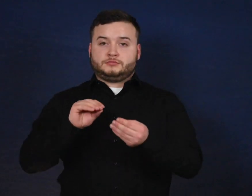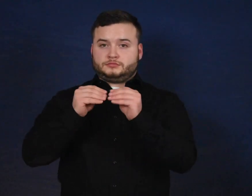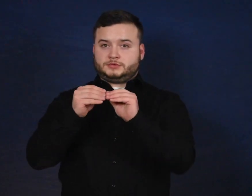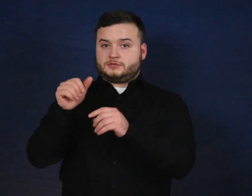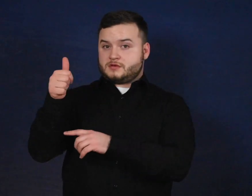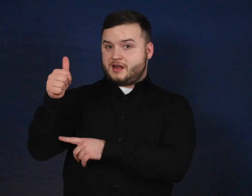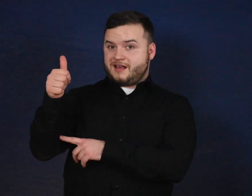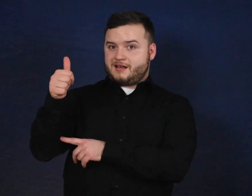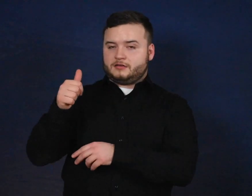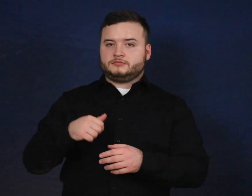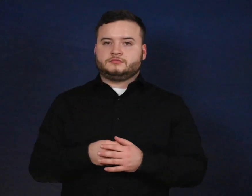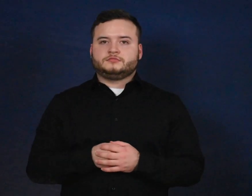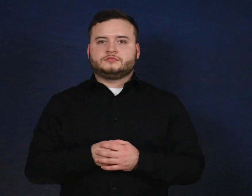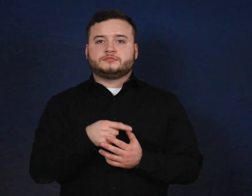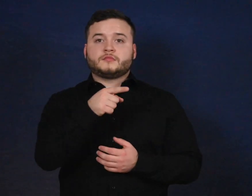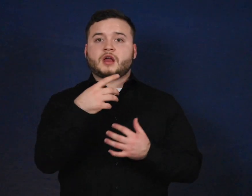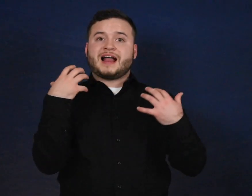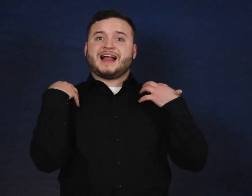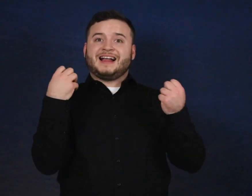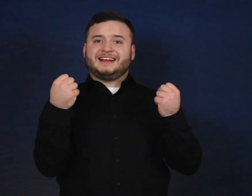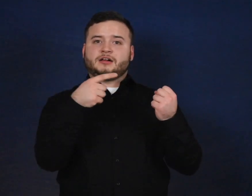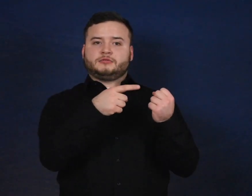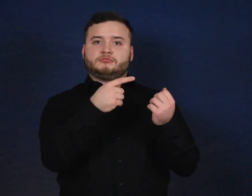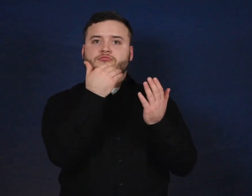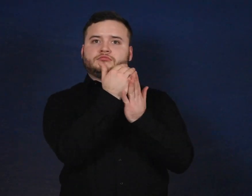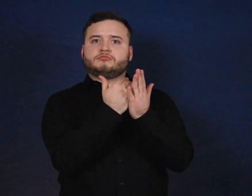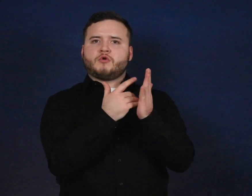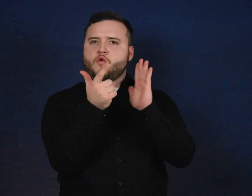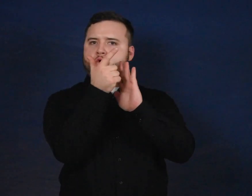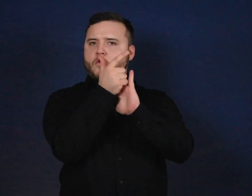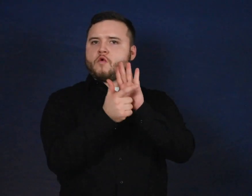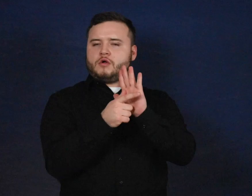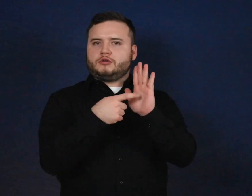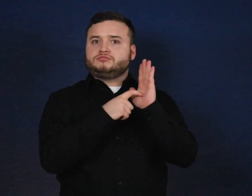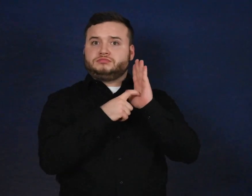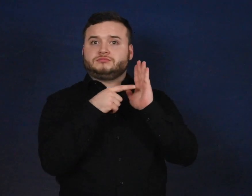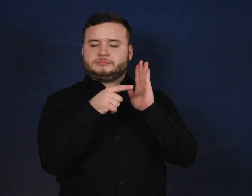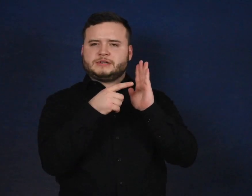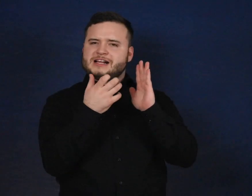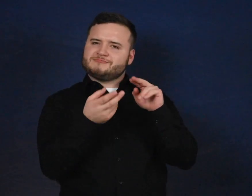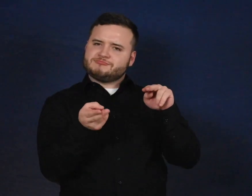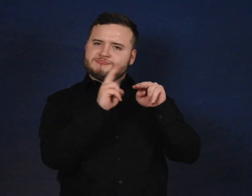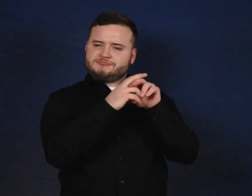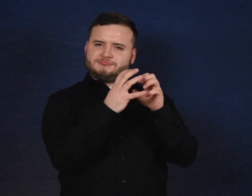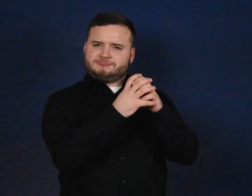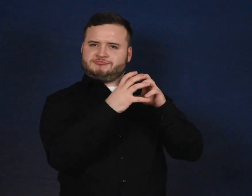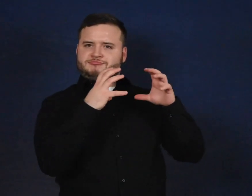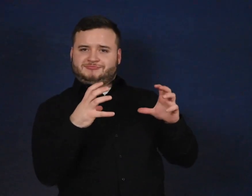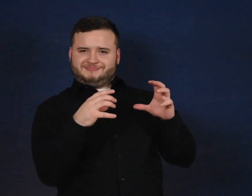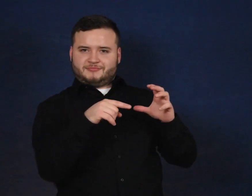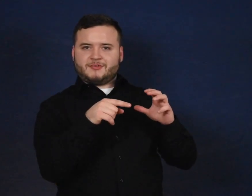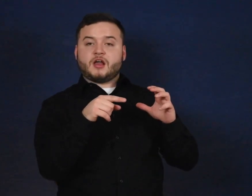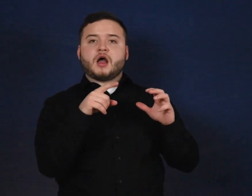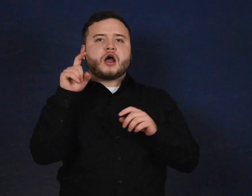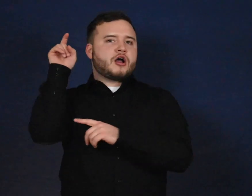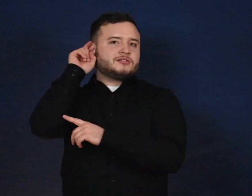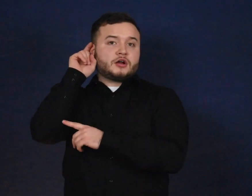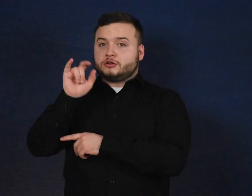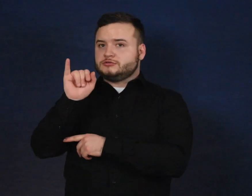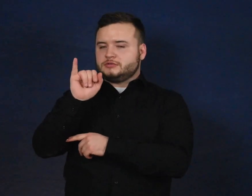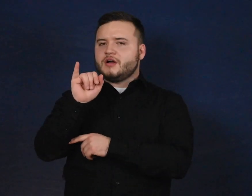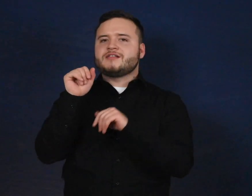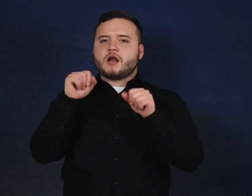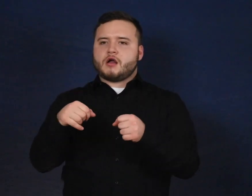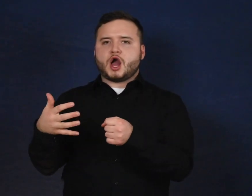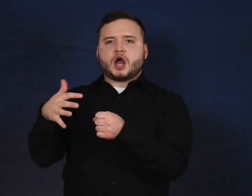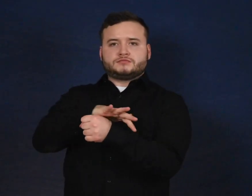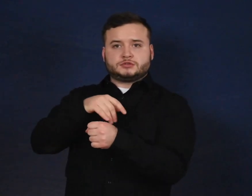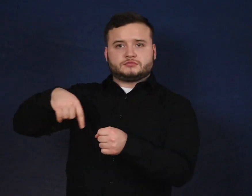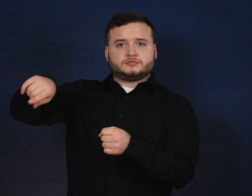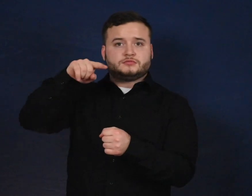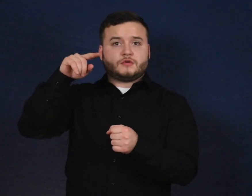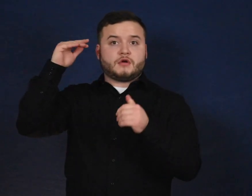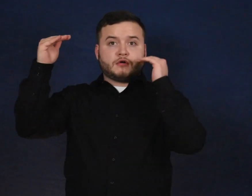10. Expand the health mandate for hearing aid insurance to cover adults